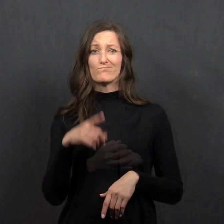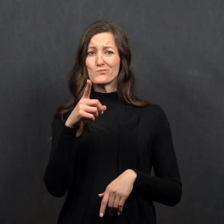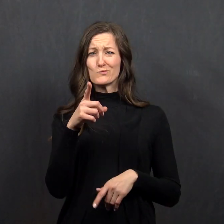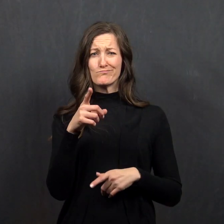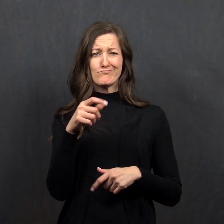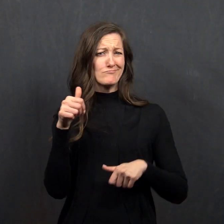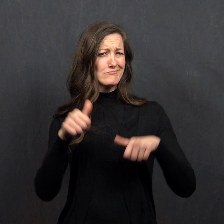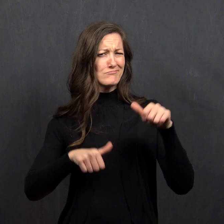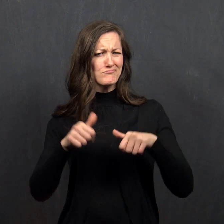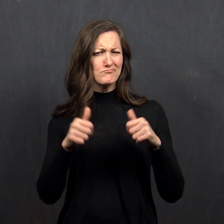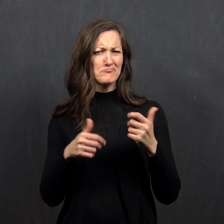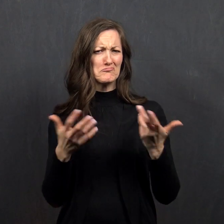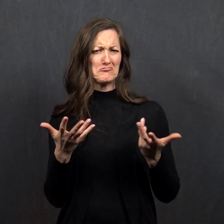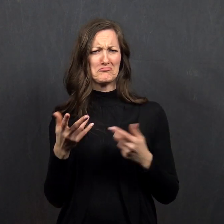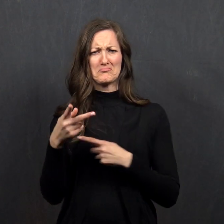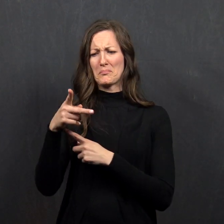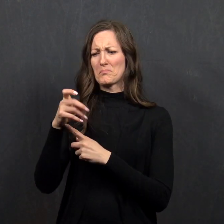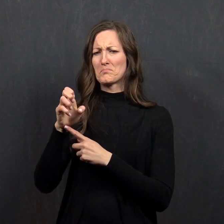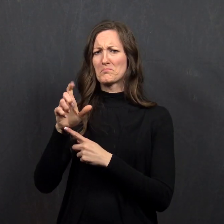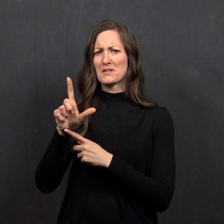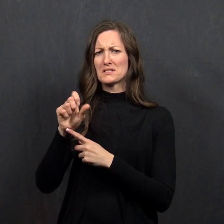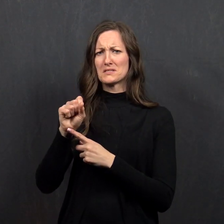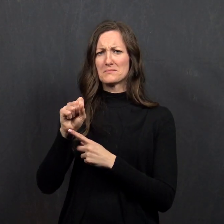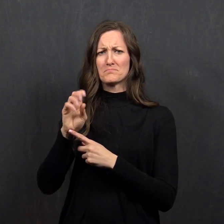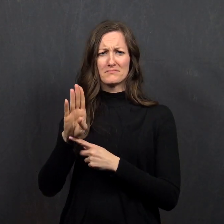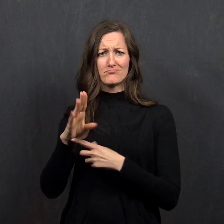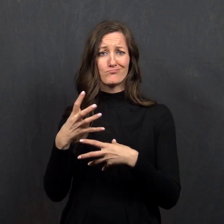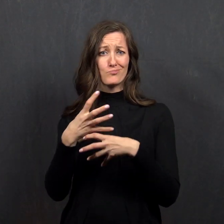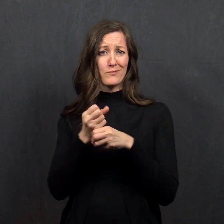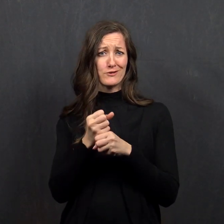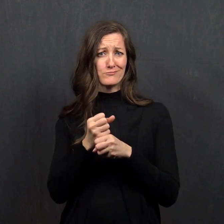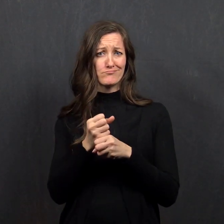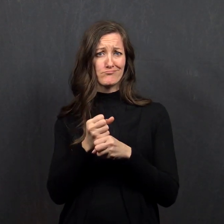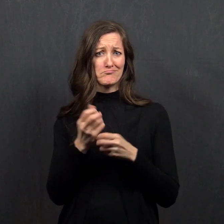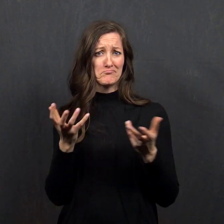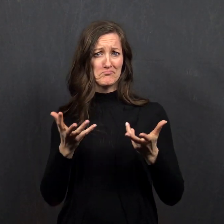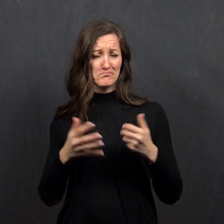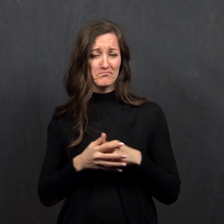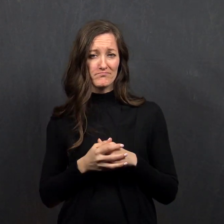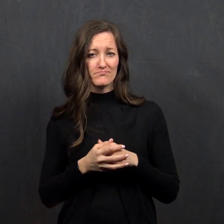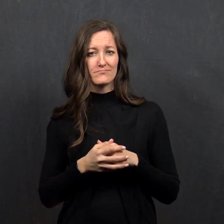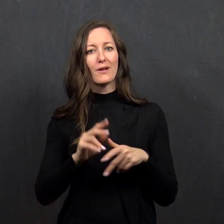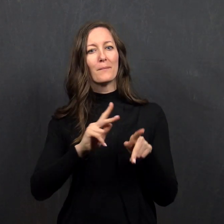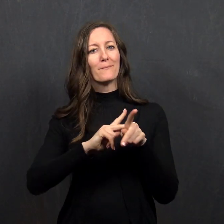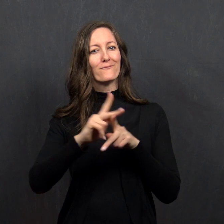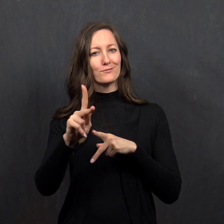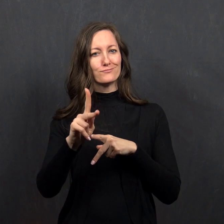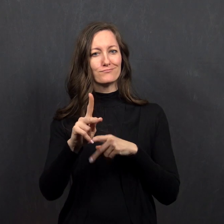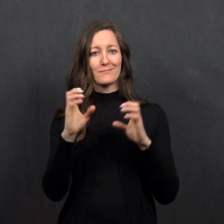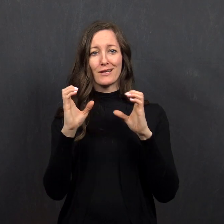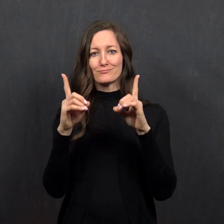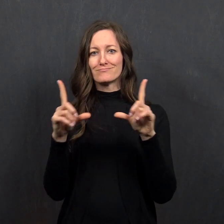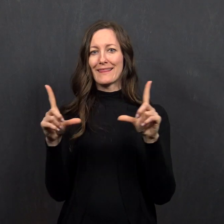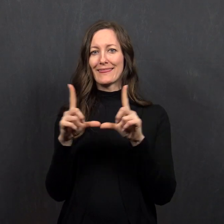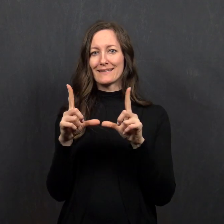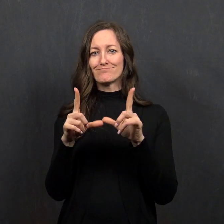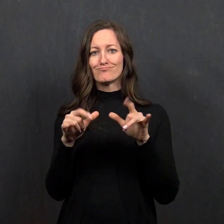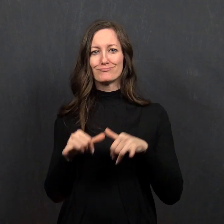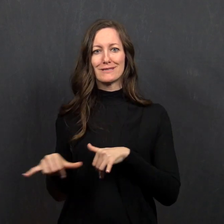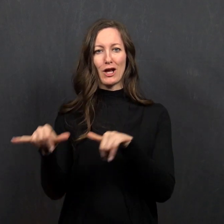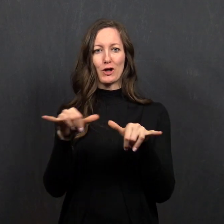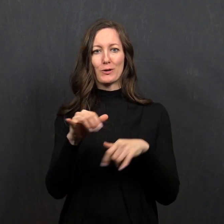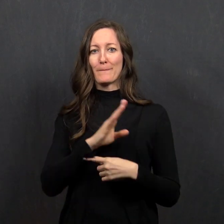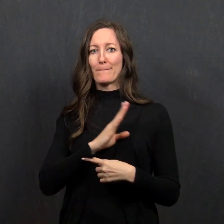If you are not sure what PELSB is, it is short for Professional Educator Licensing and Standards Board,